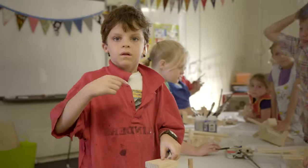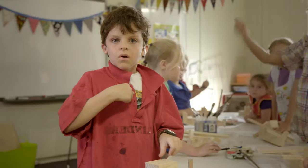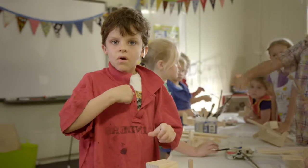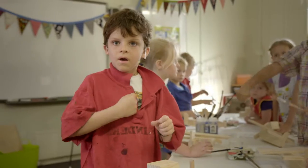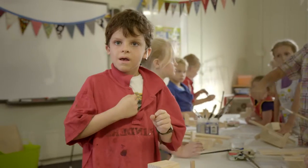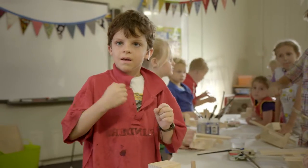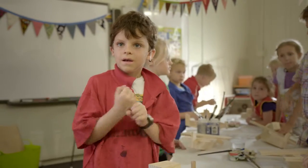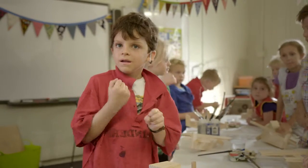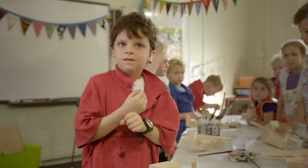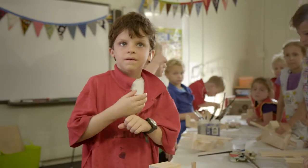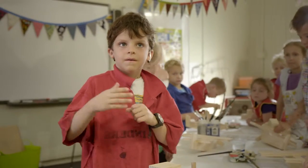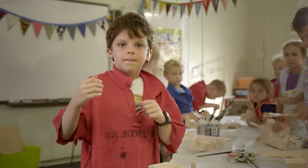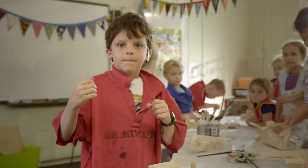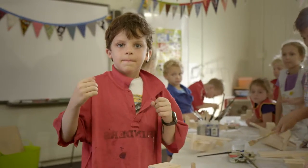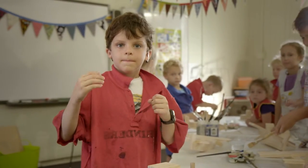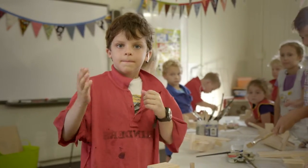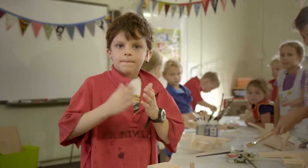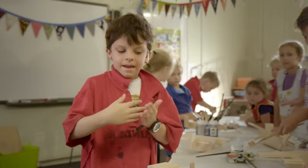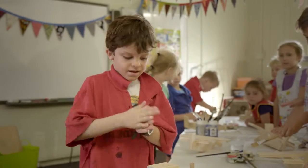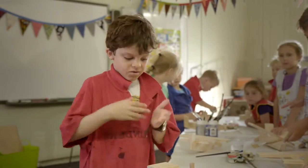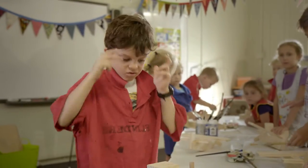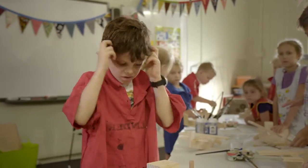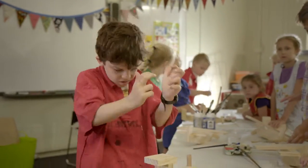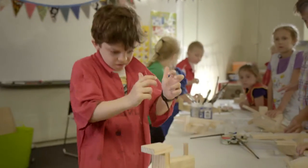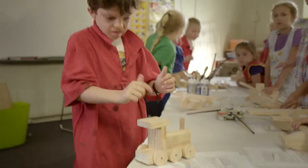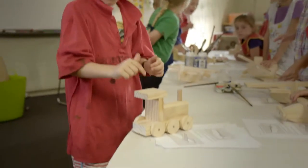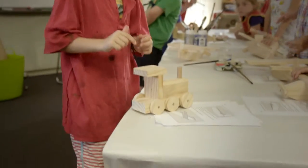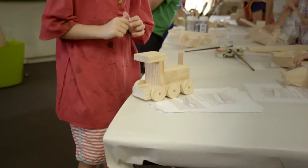I'm making and painting a train.